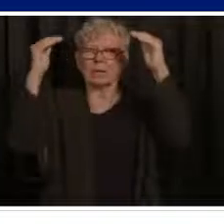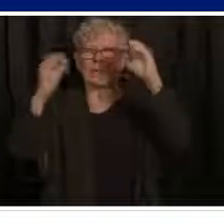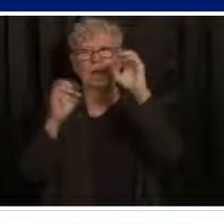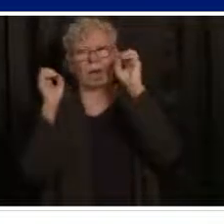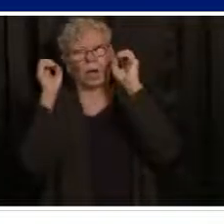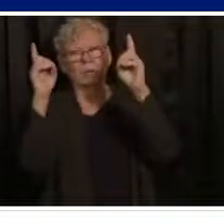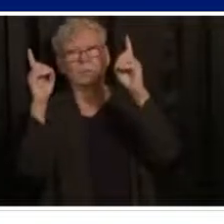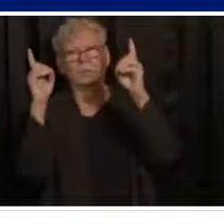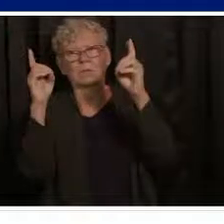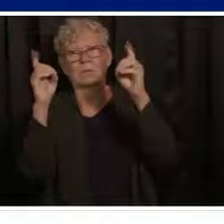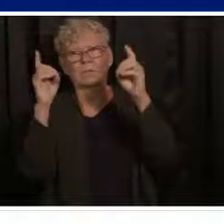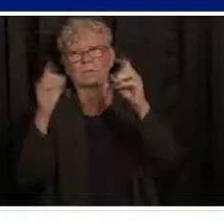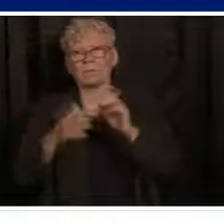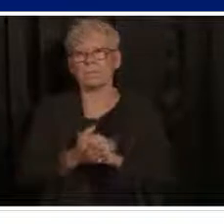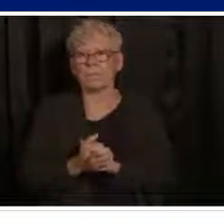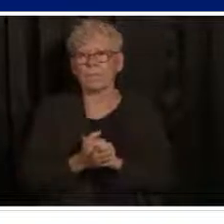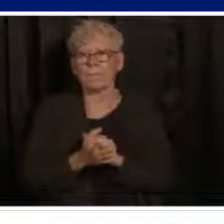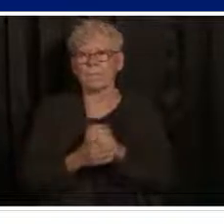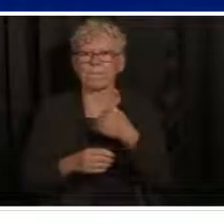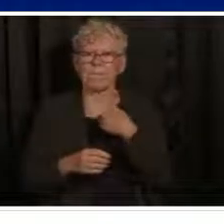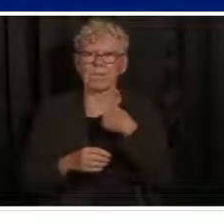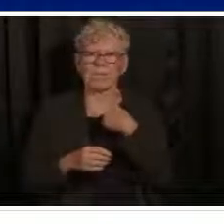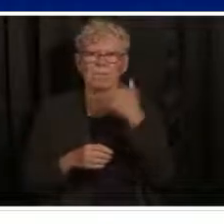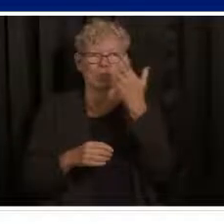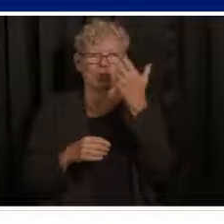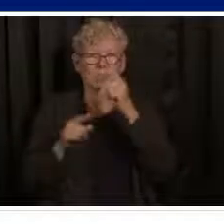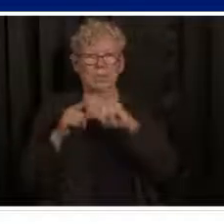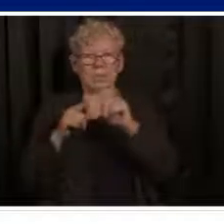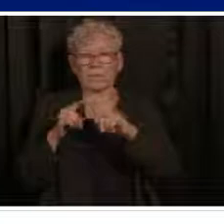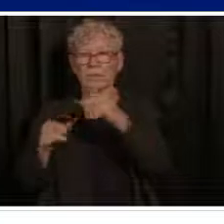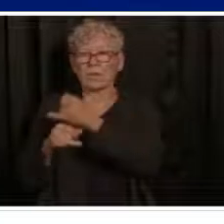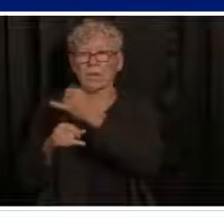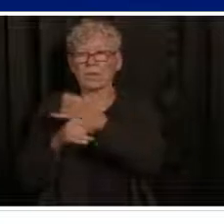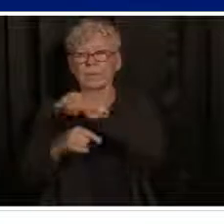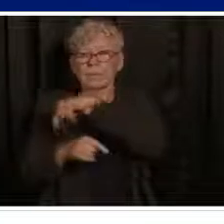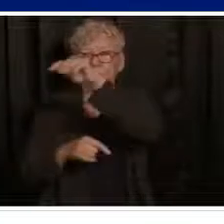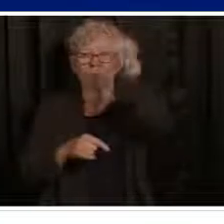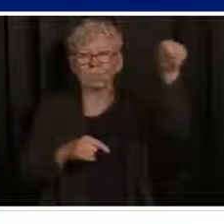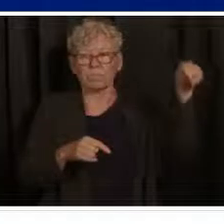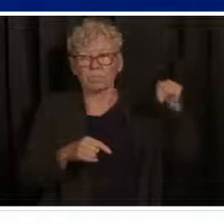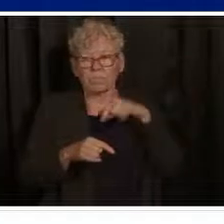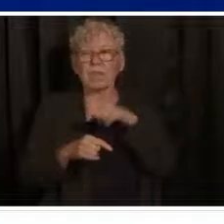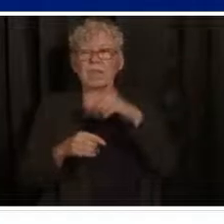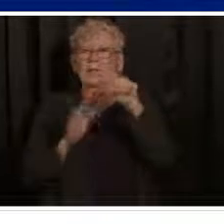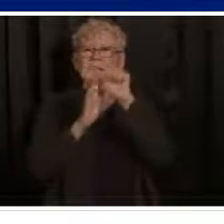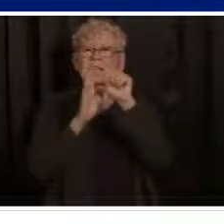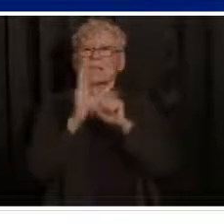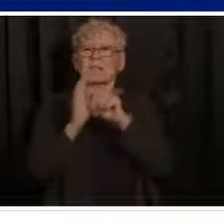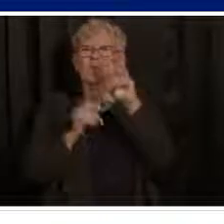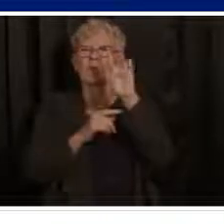with thirteen campus locations coupling with with the statewide push for vaccinations with a to win A scholarship is